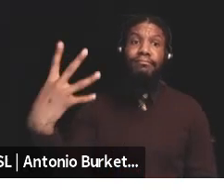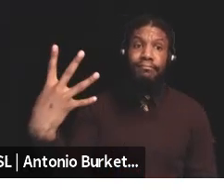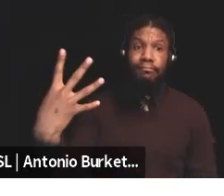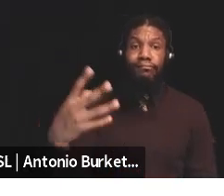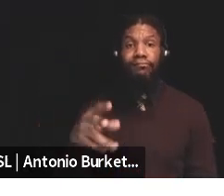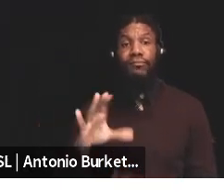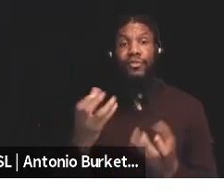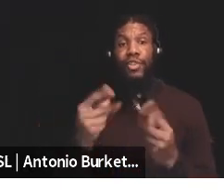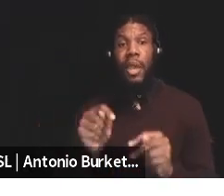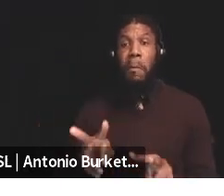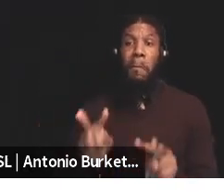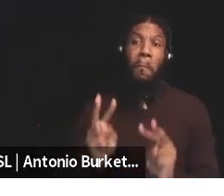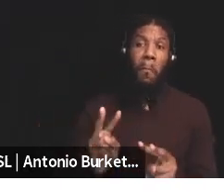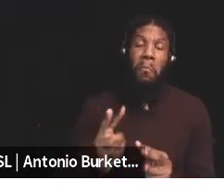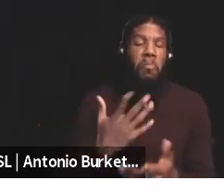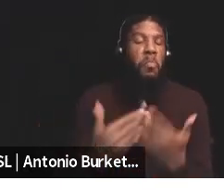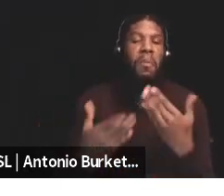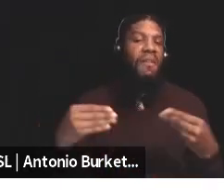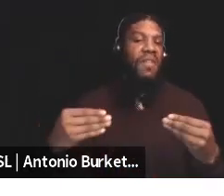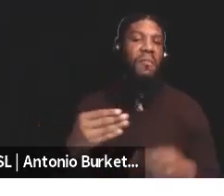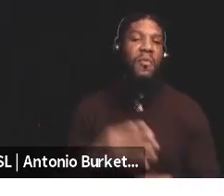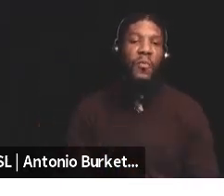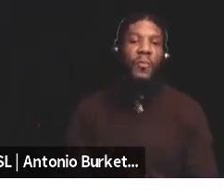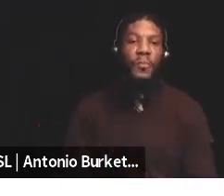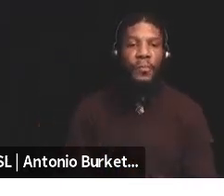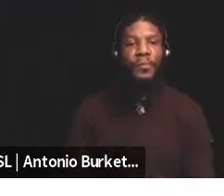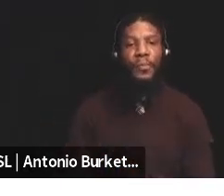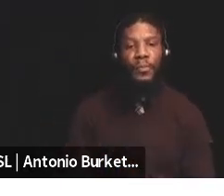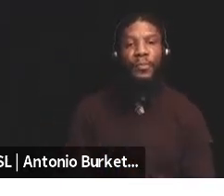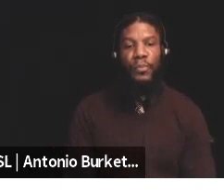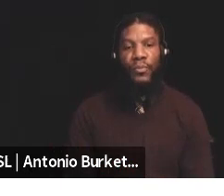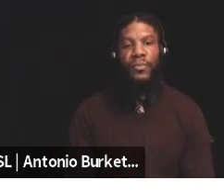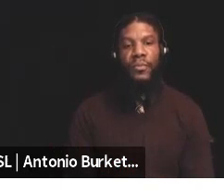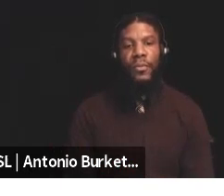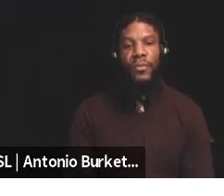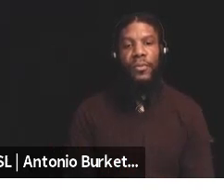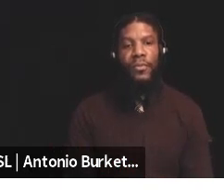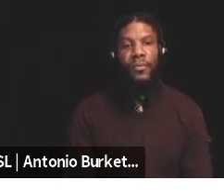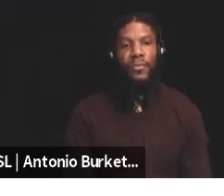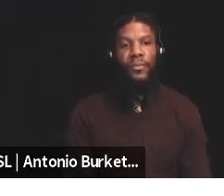works for me. [Bri, Moderator]